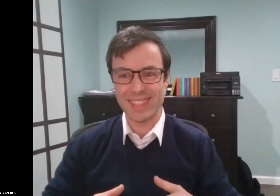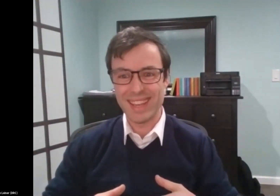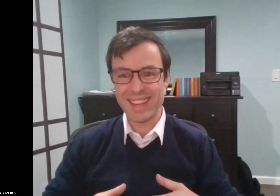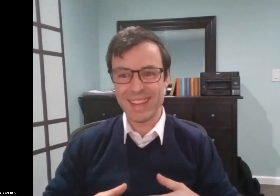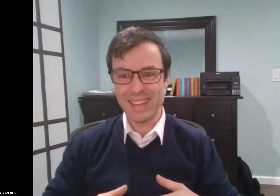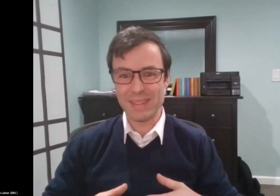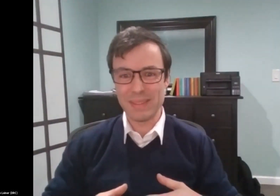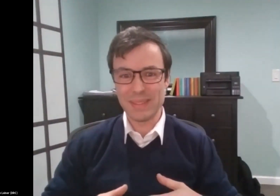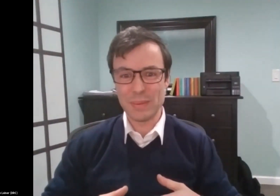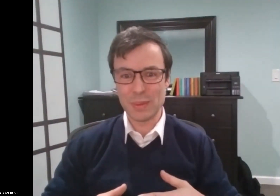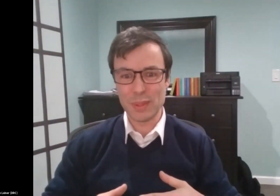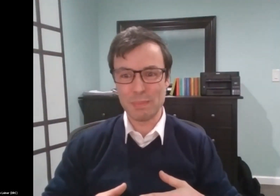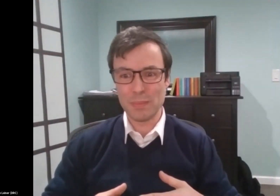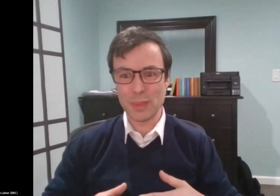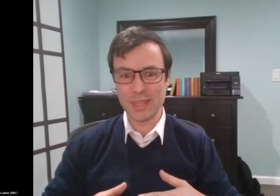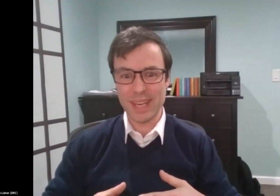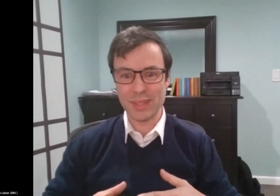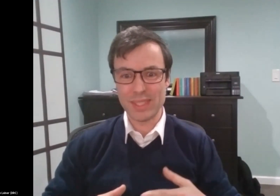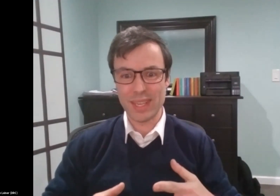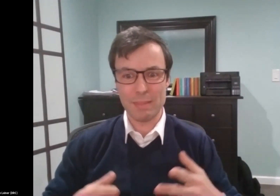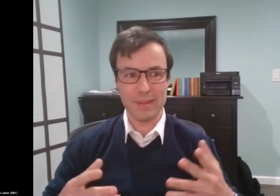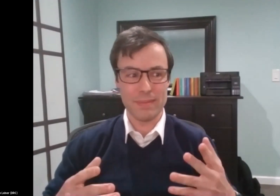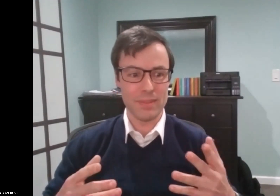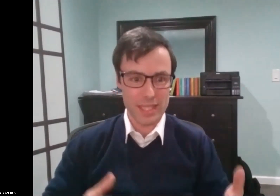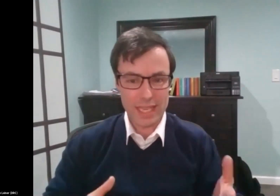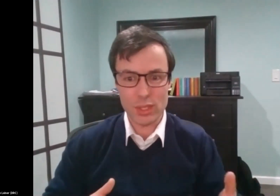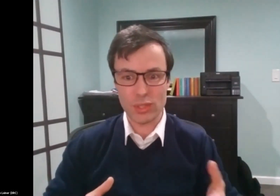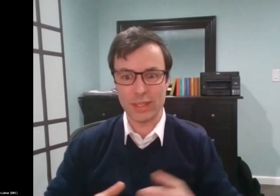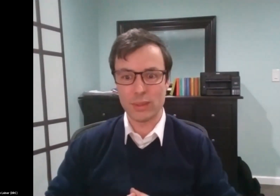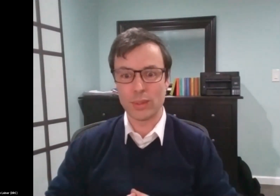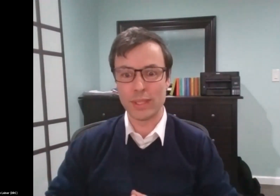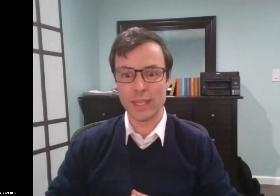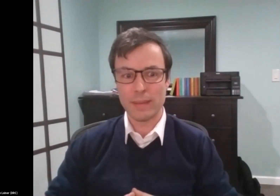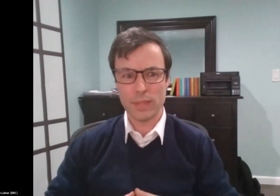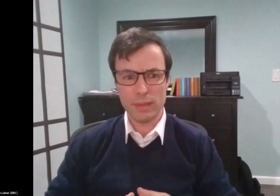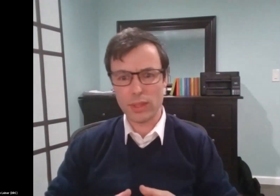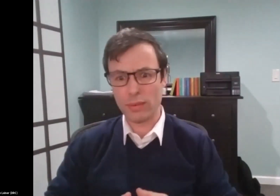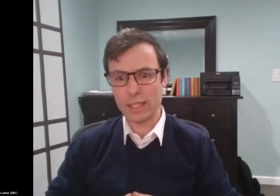while we're centering this h conversation around hospital